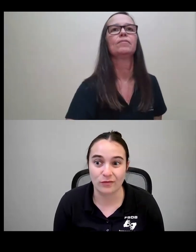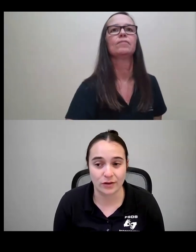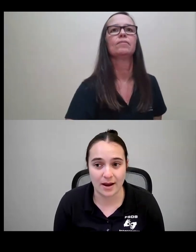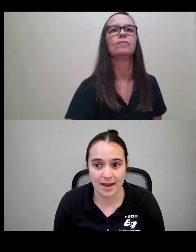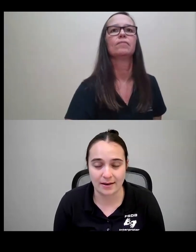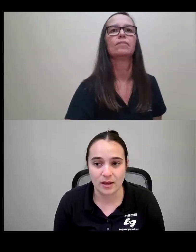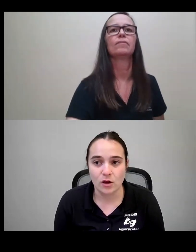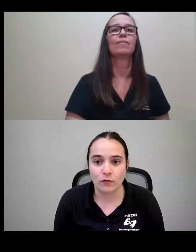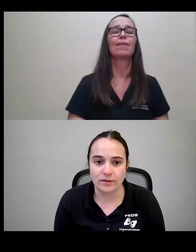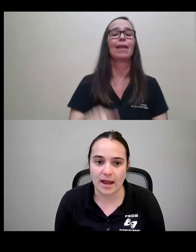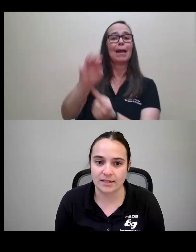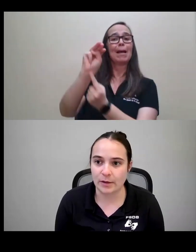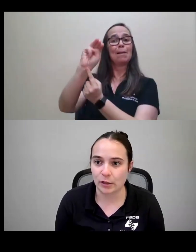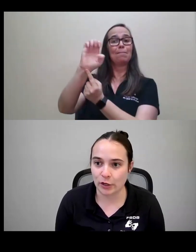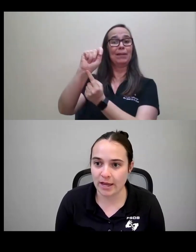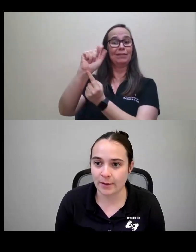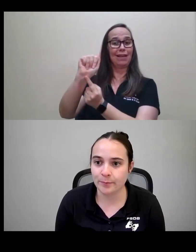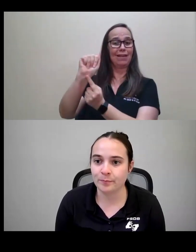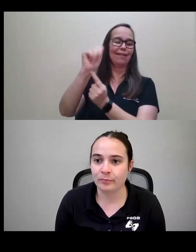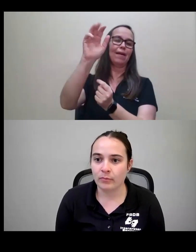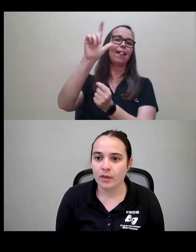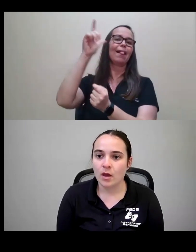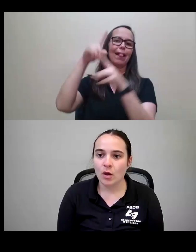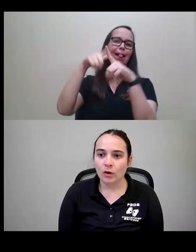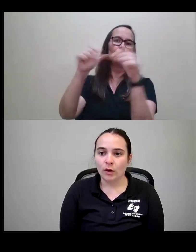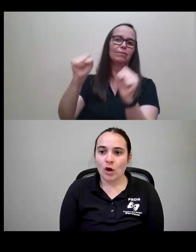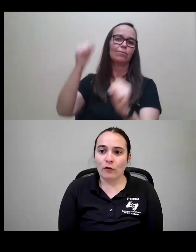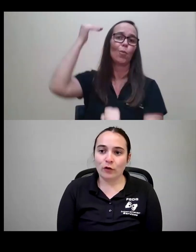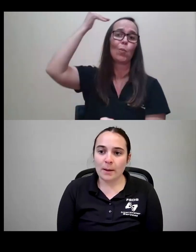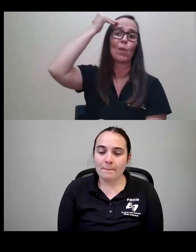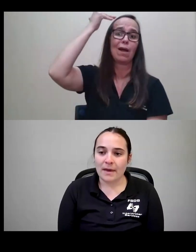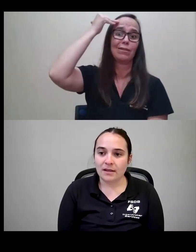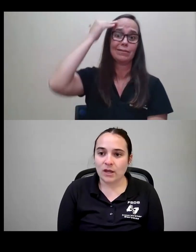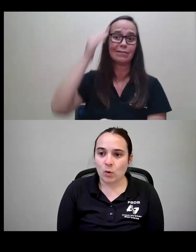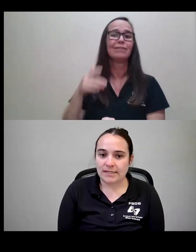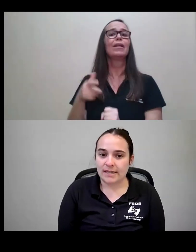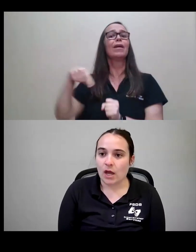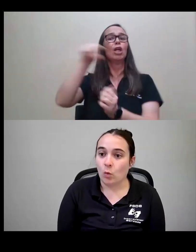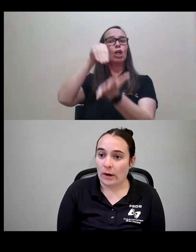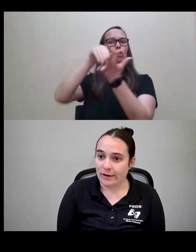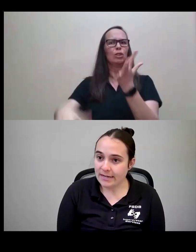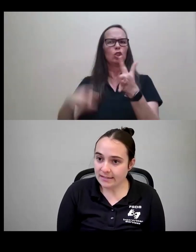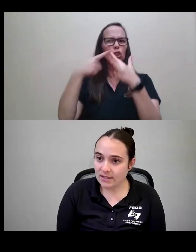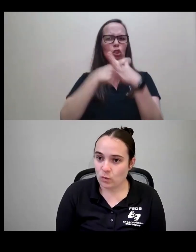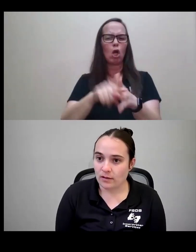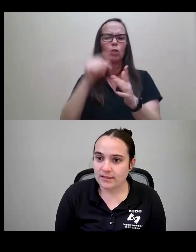go right over their head for the academic learning for metalinguistic awareness as